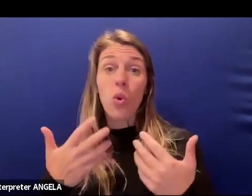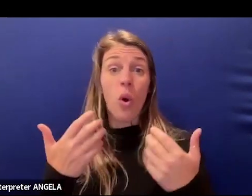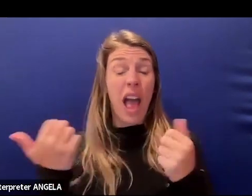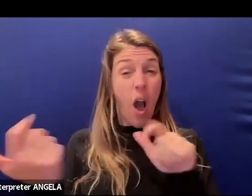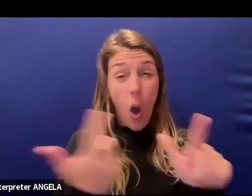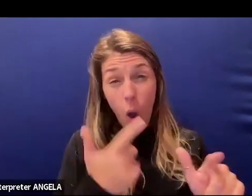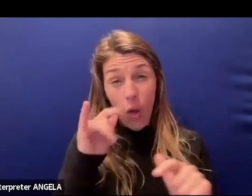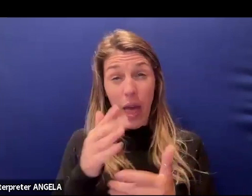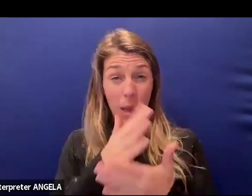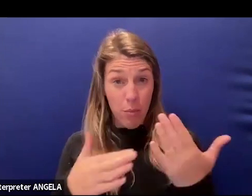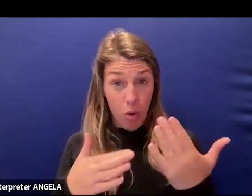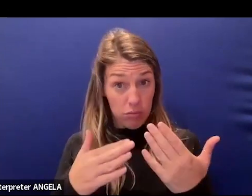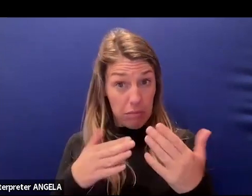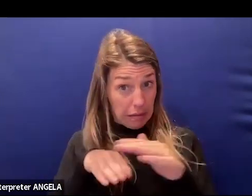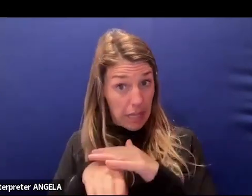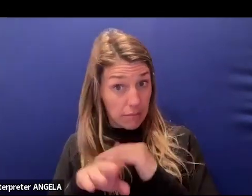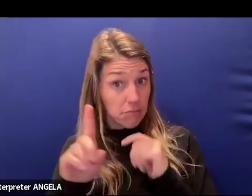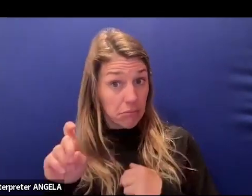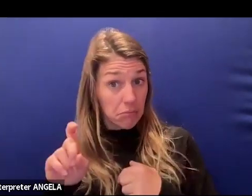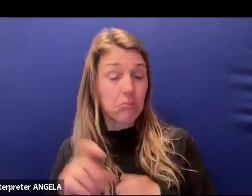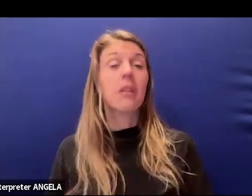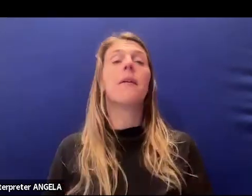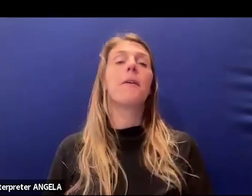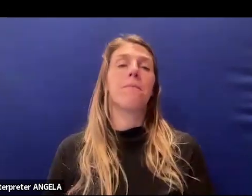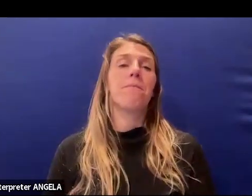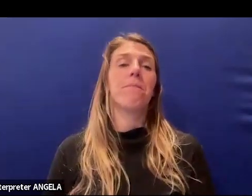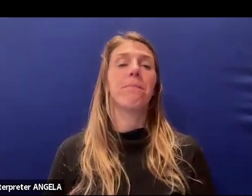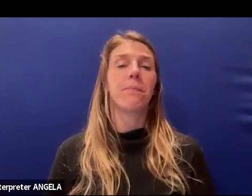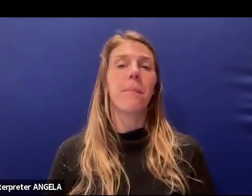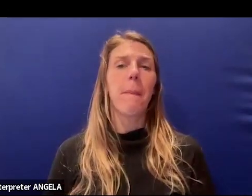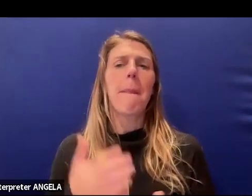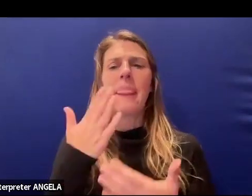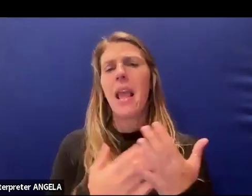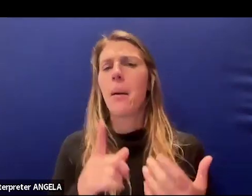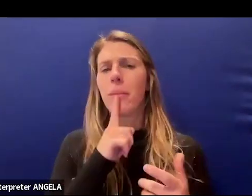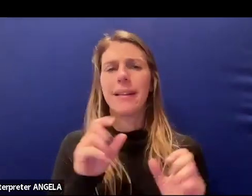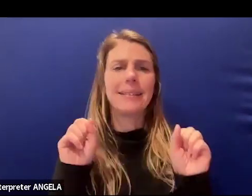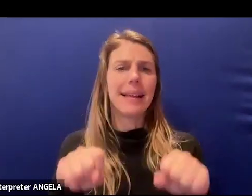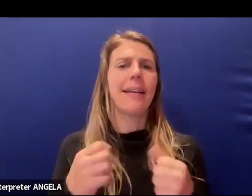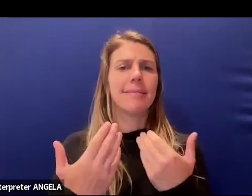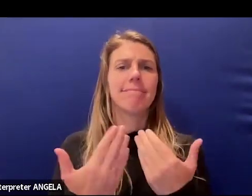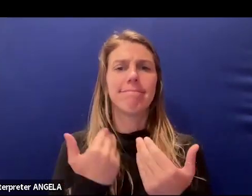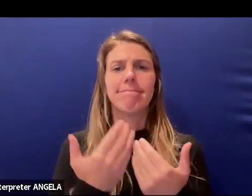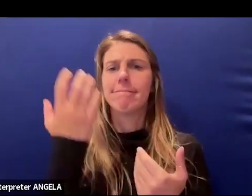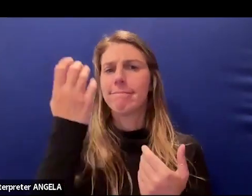Really, every part about the conference. Some of it is very low-hanging fruit. Often, when I talk to people